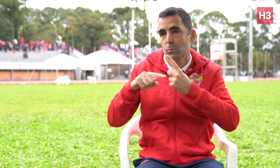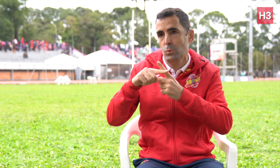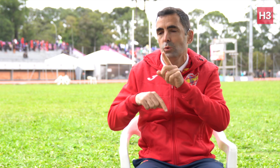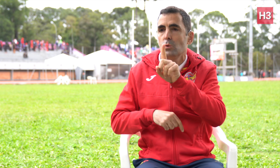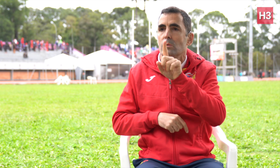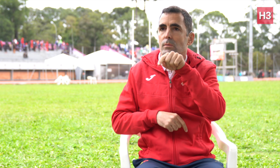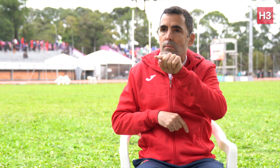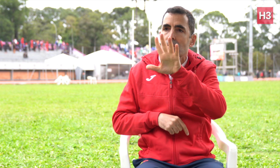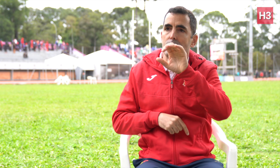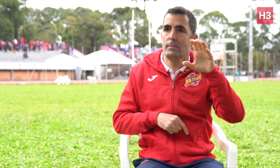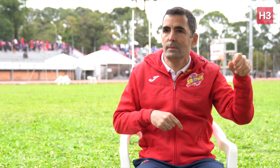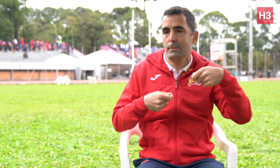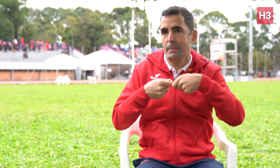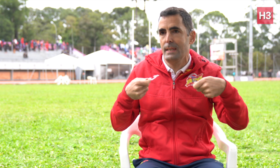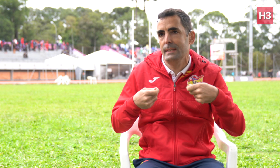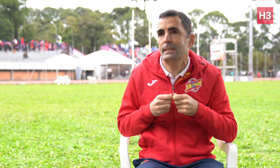I used to be Athletics for 800m and 1500m.